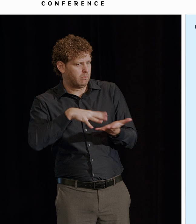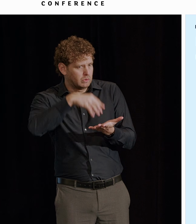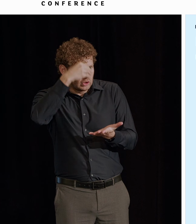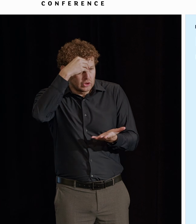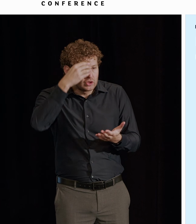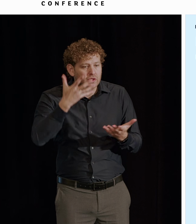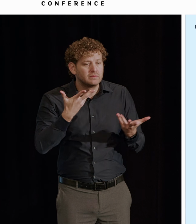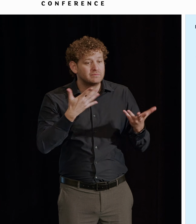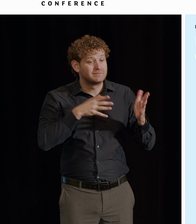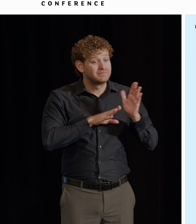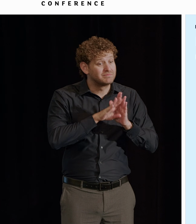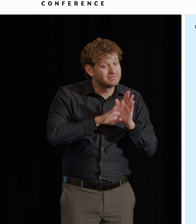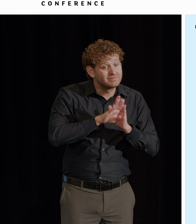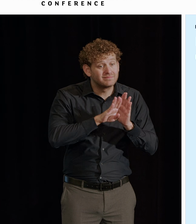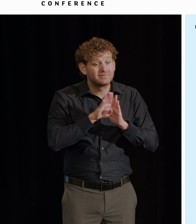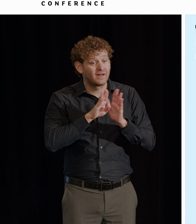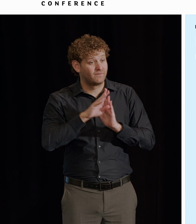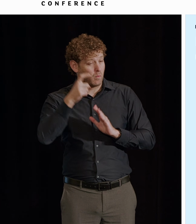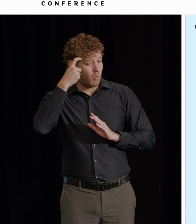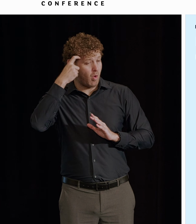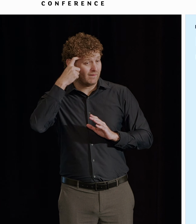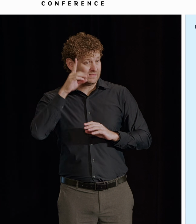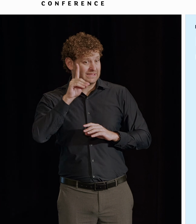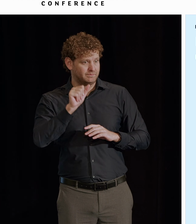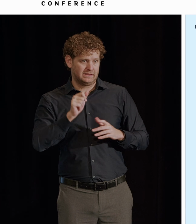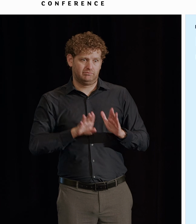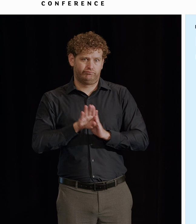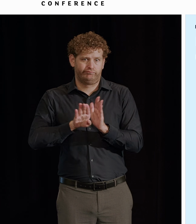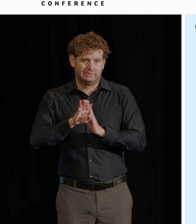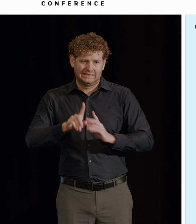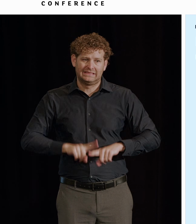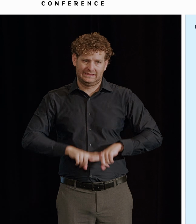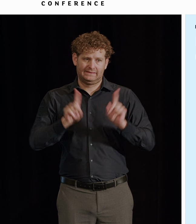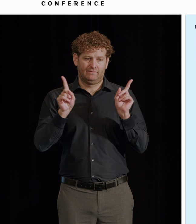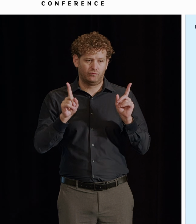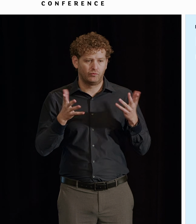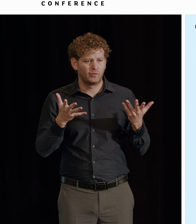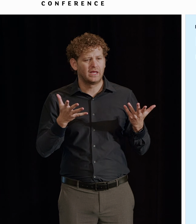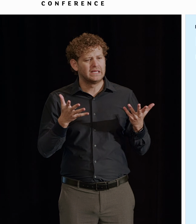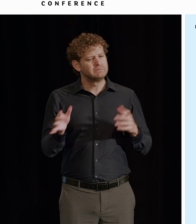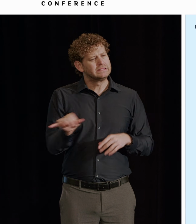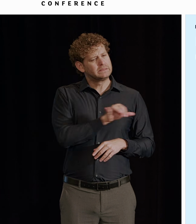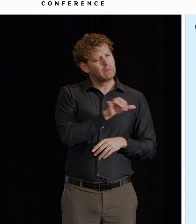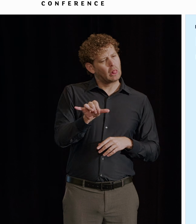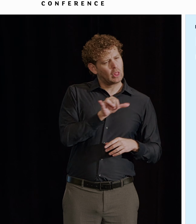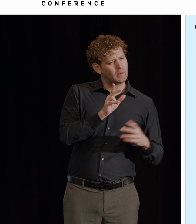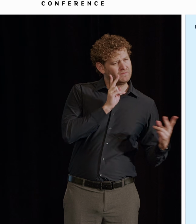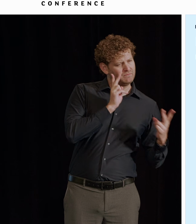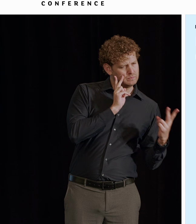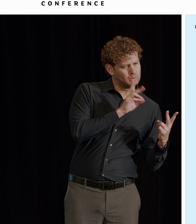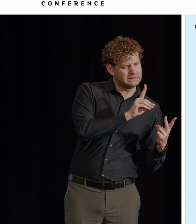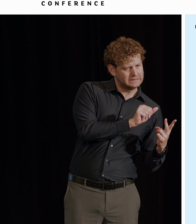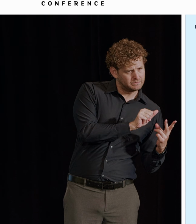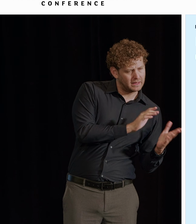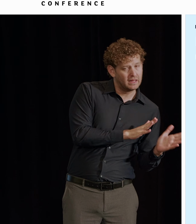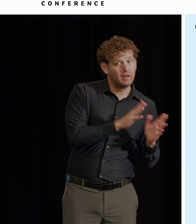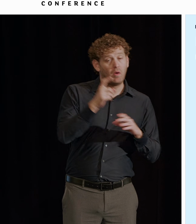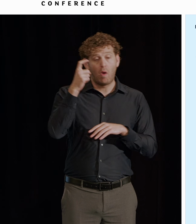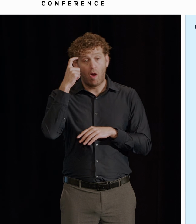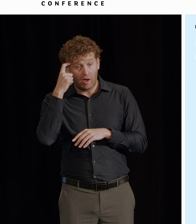but also very similar to building with visual accessibility. With cognitive challenges, the user may not realize they need help or remember the tool is available.